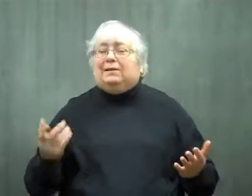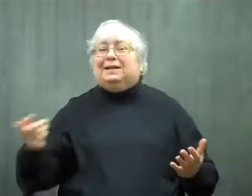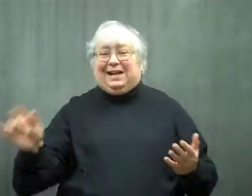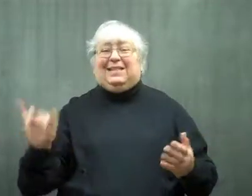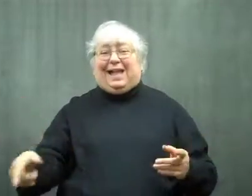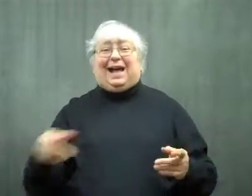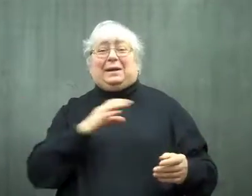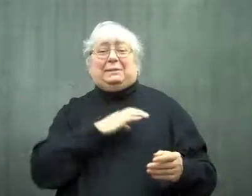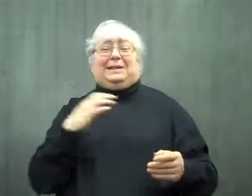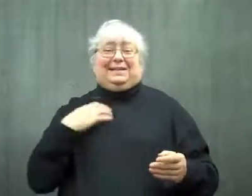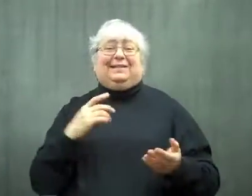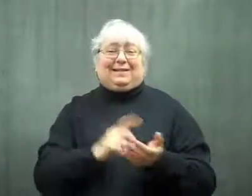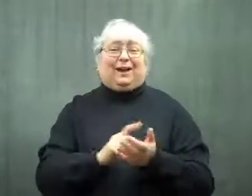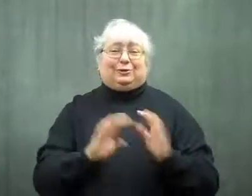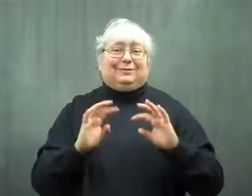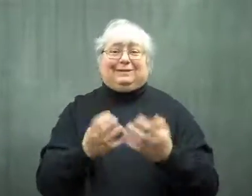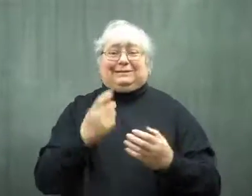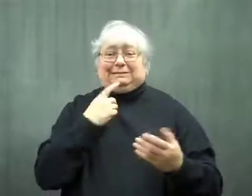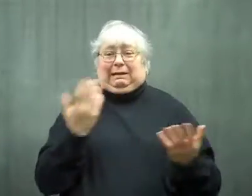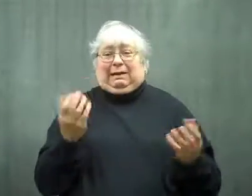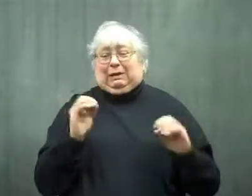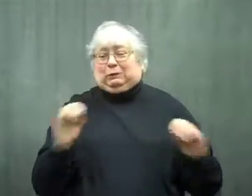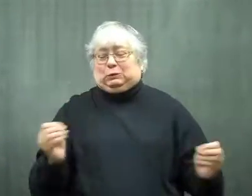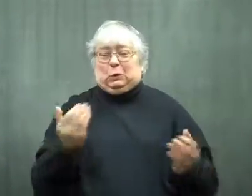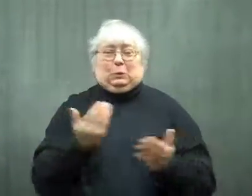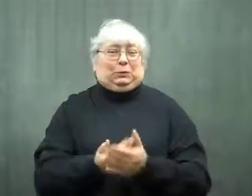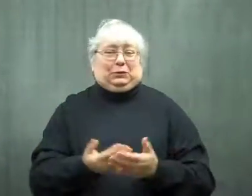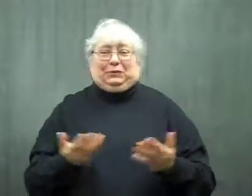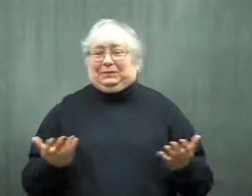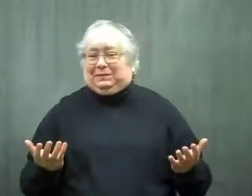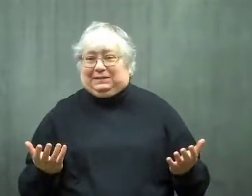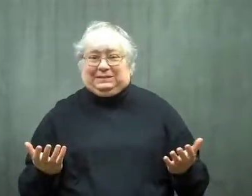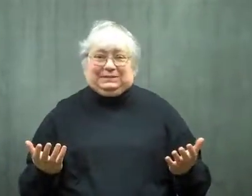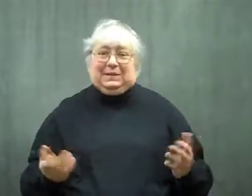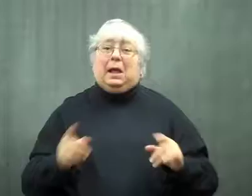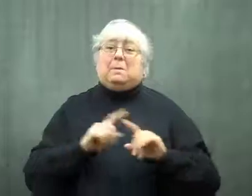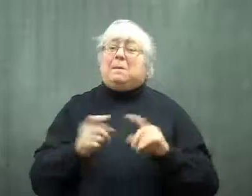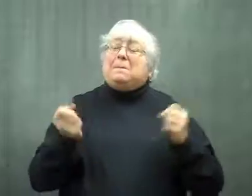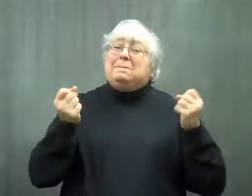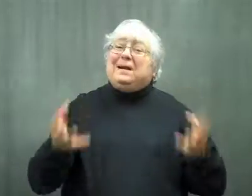The committee of doctors said there is no hard evidence of that.